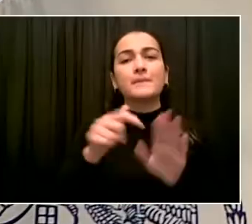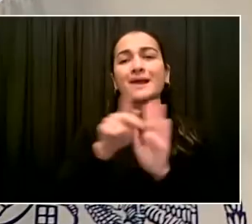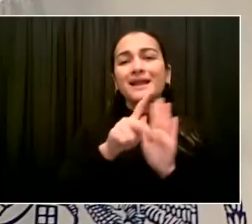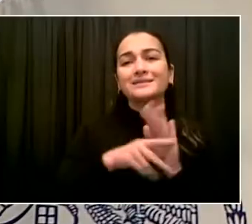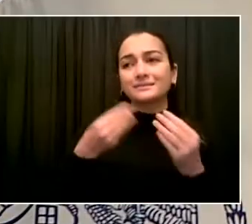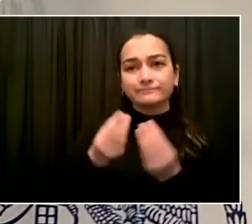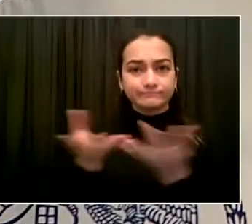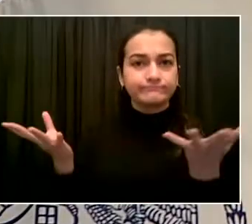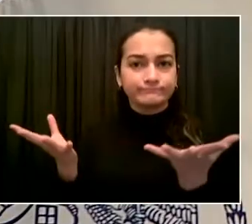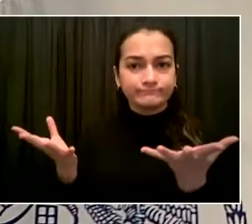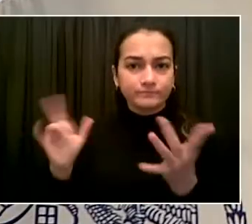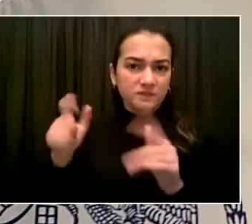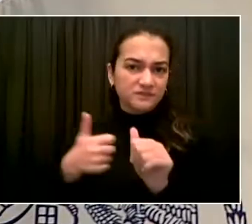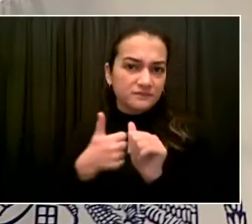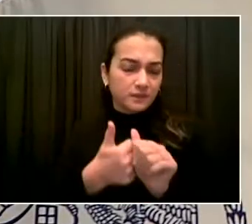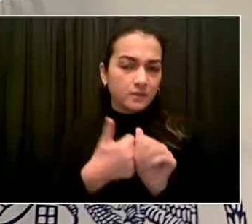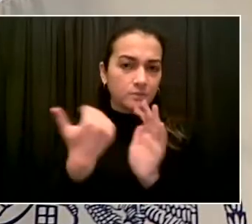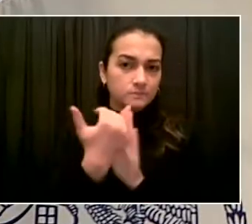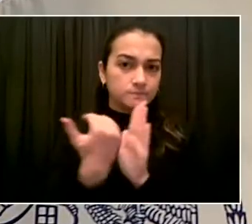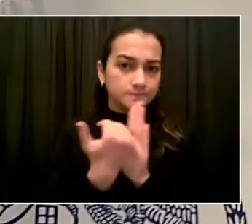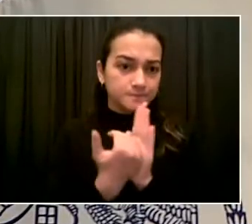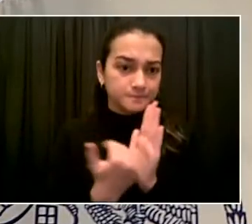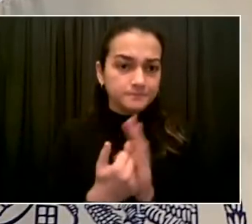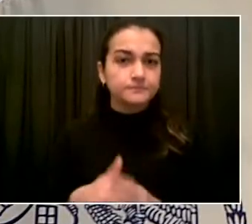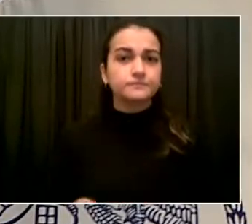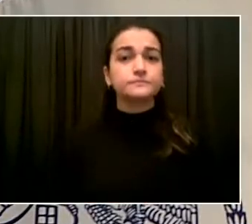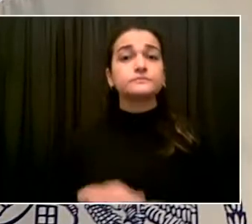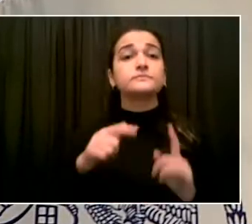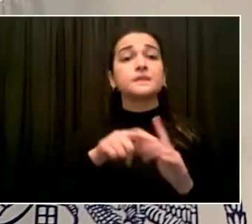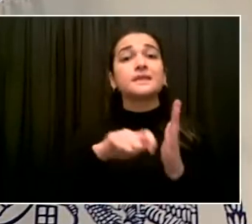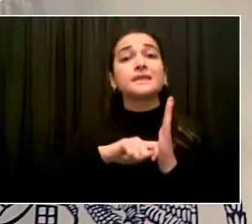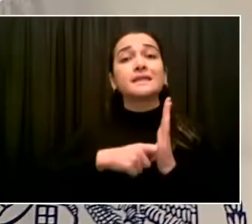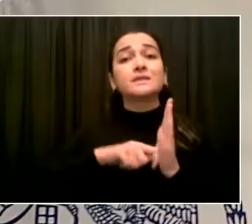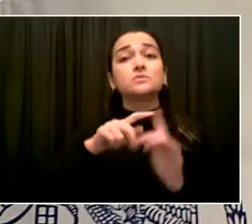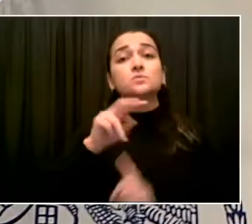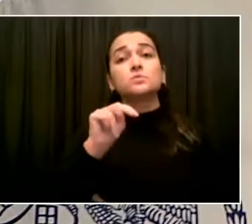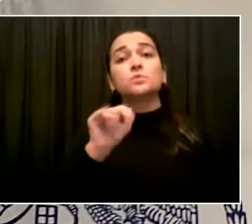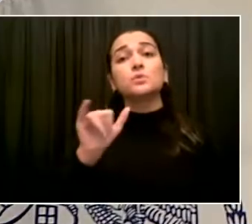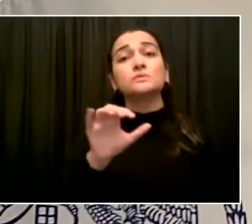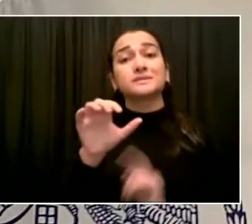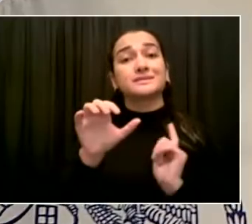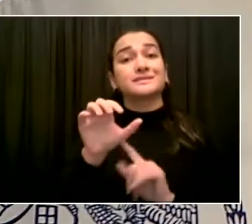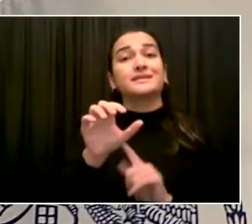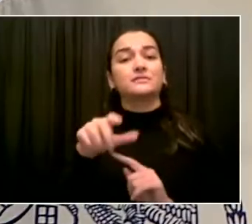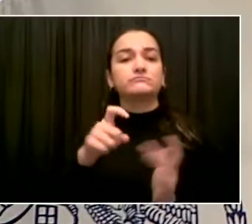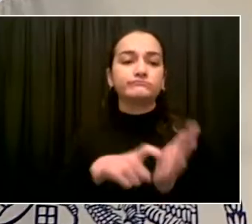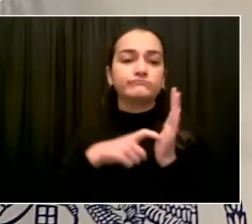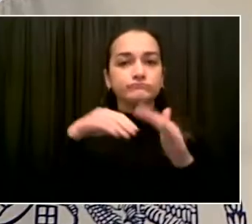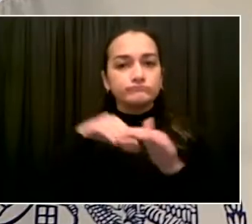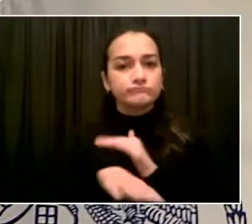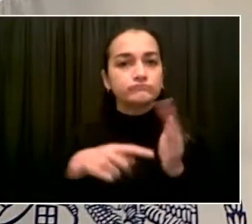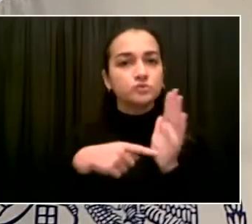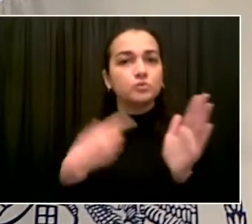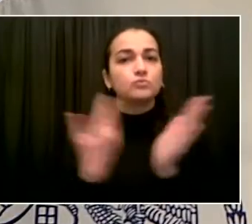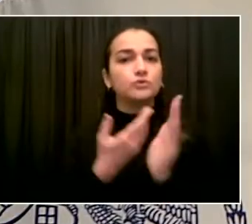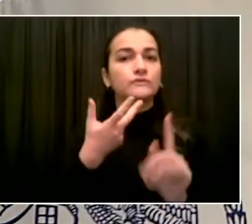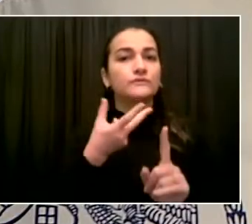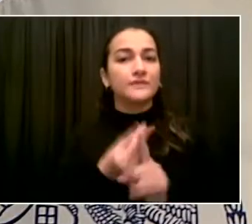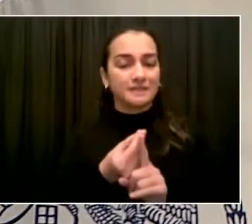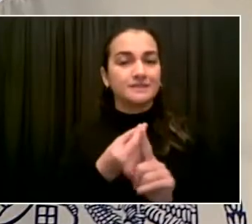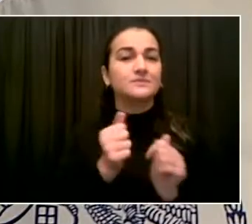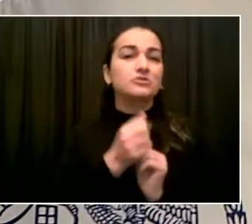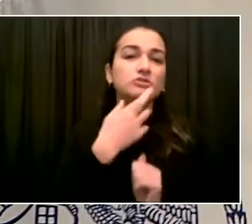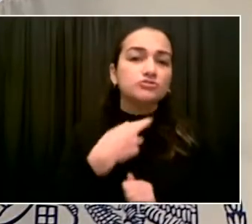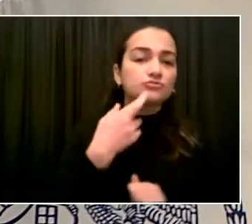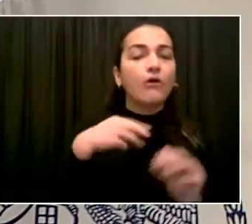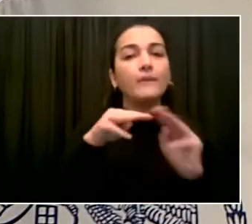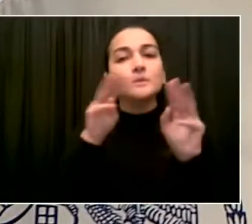IMPRESSIVE BODY